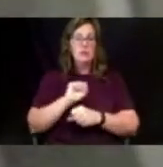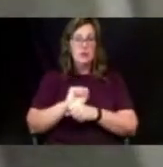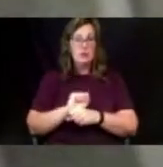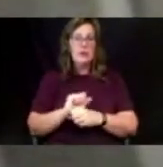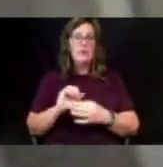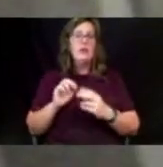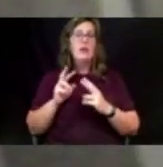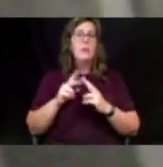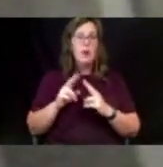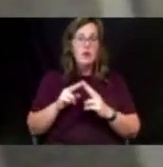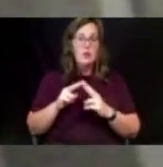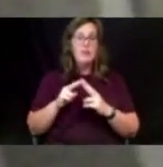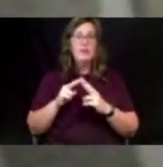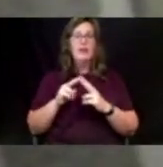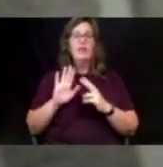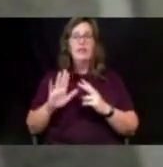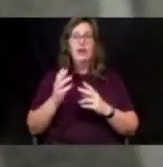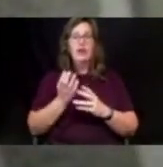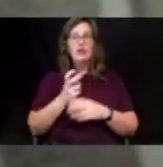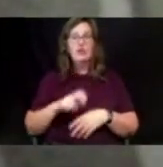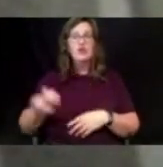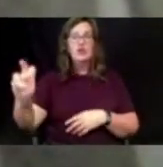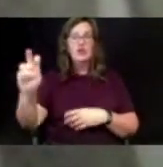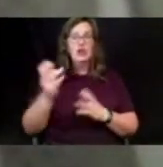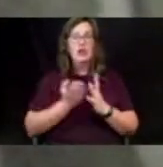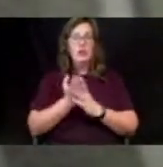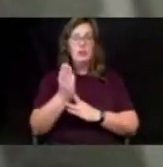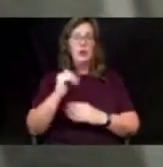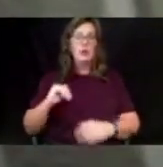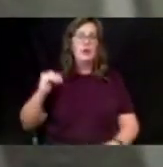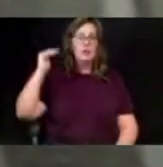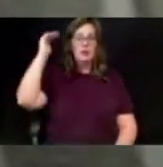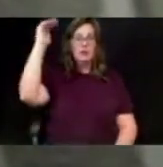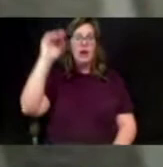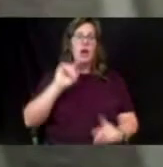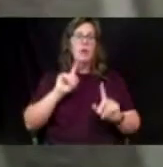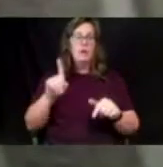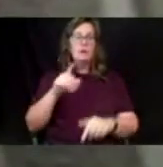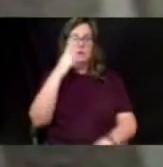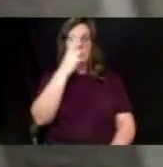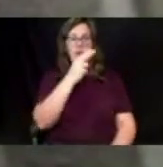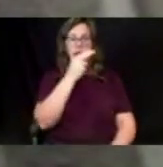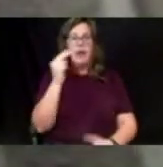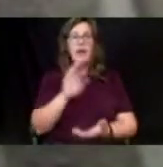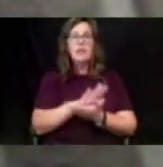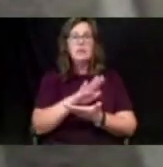on their journey to adulthood i attended catholic school k through 12. most of my background was in